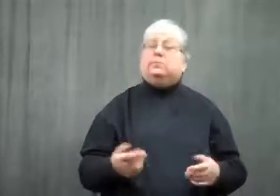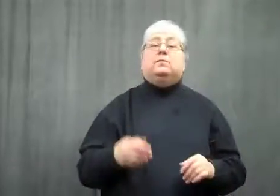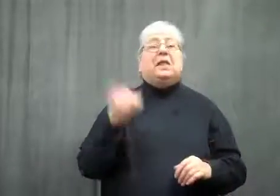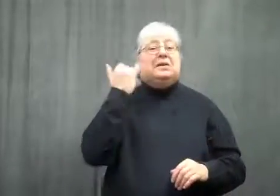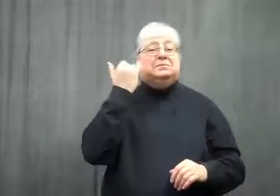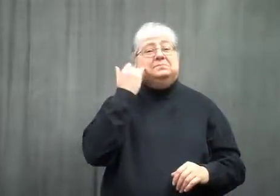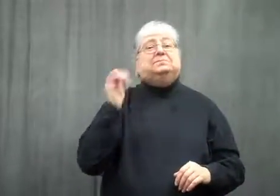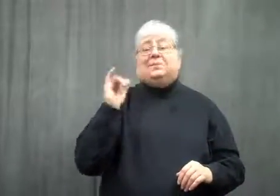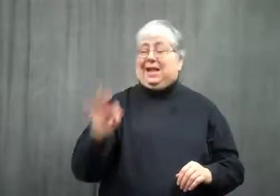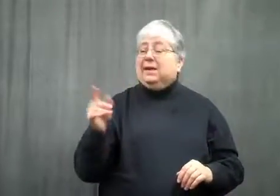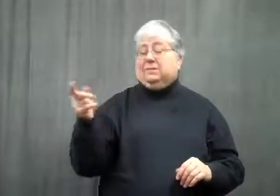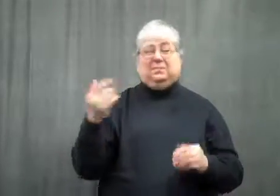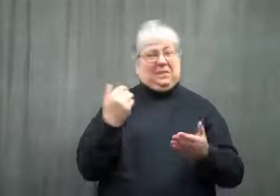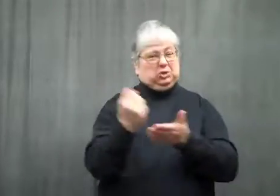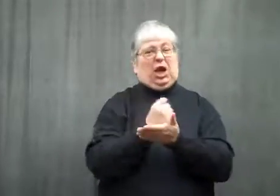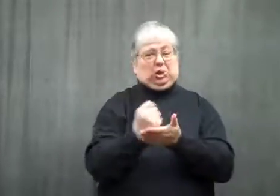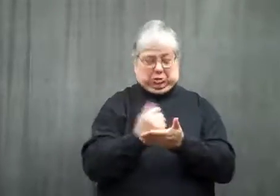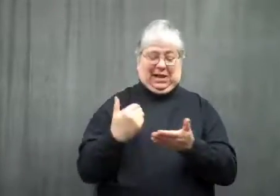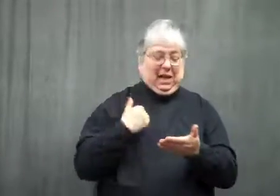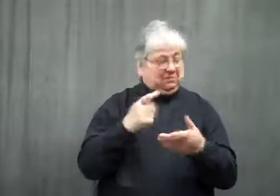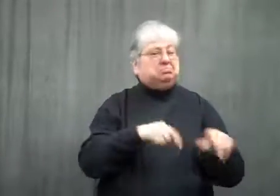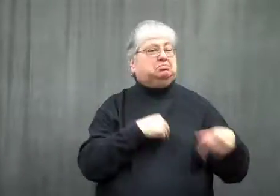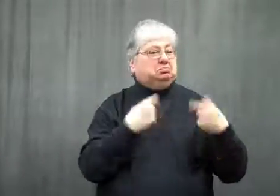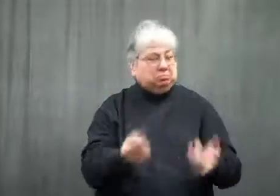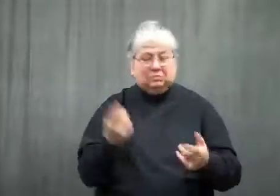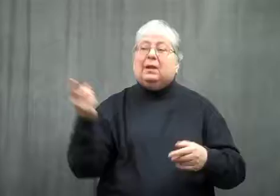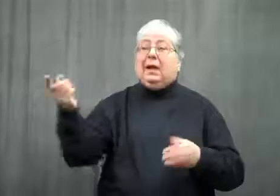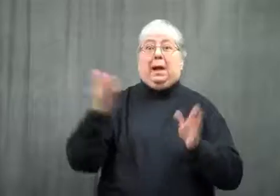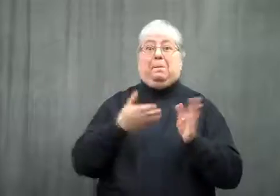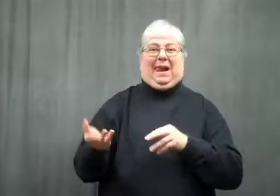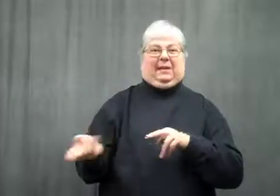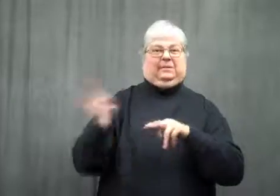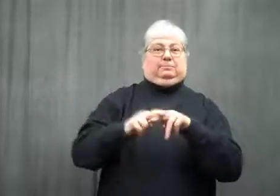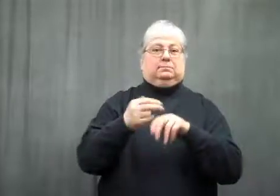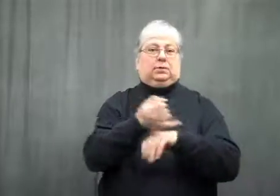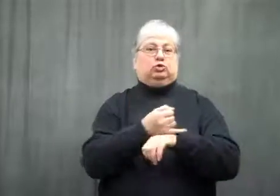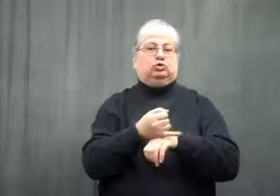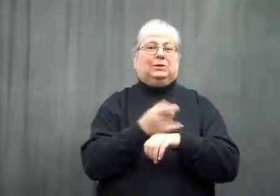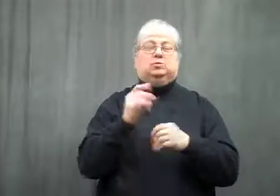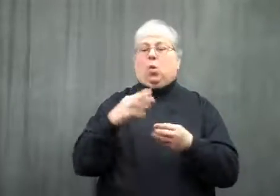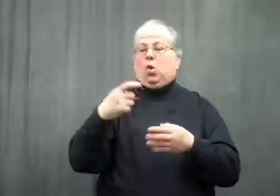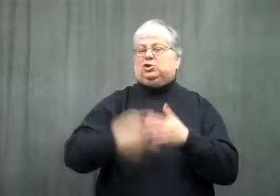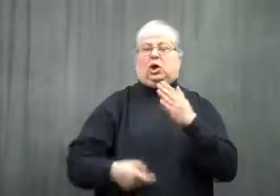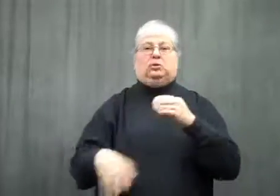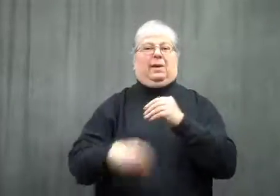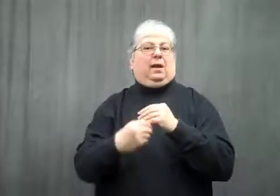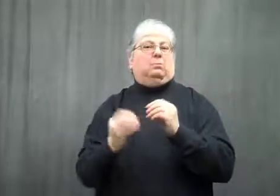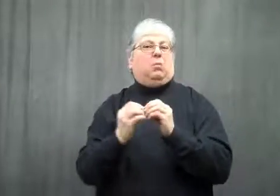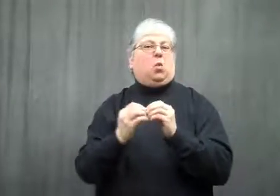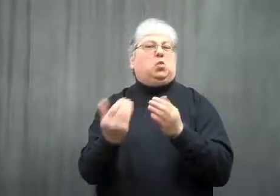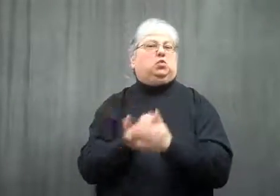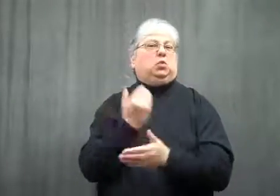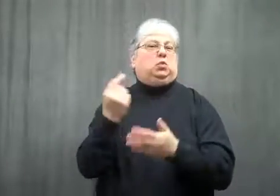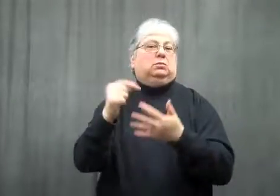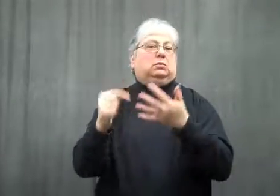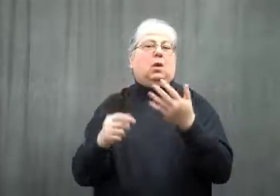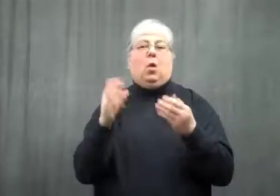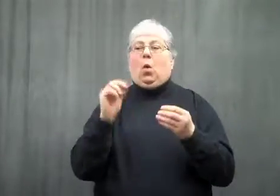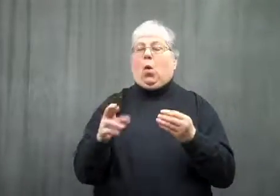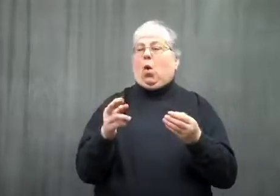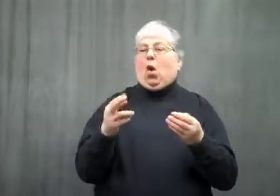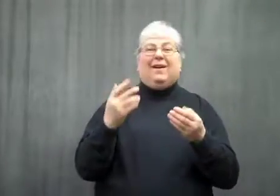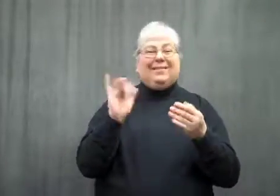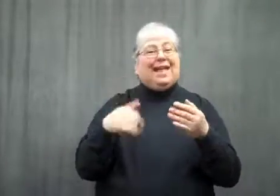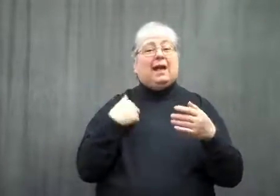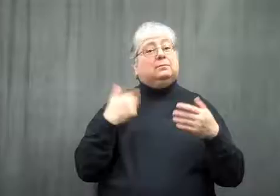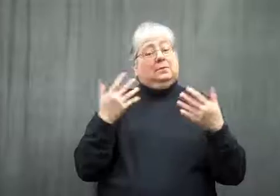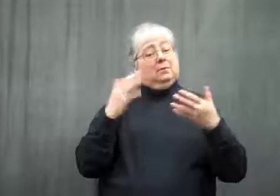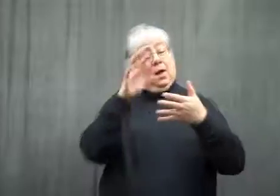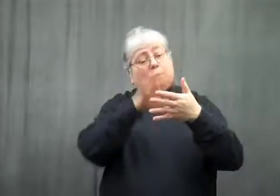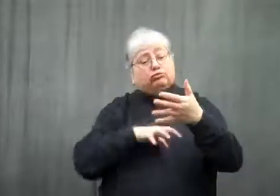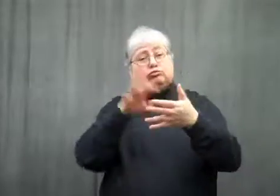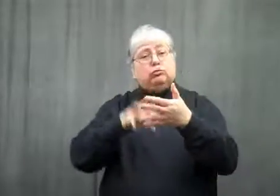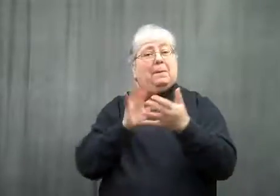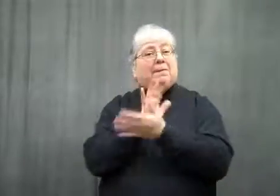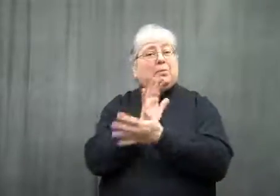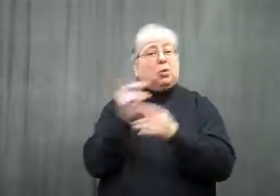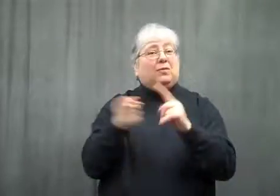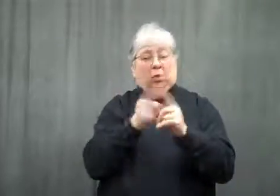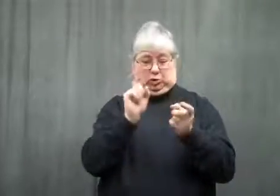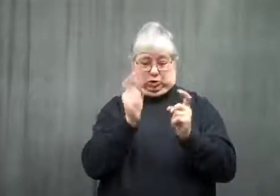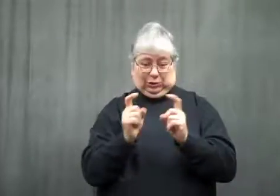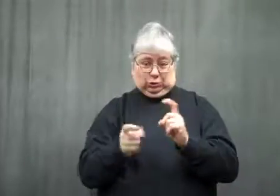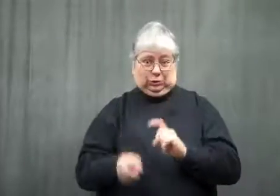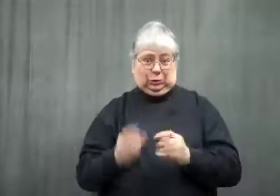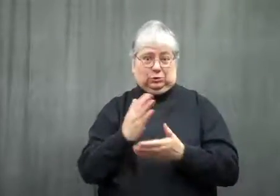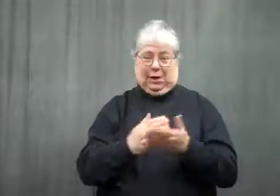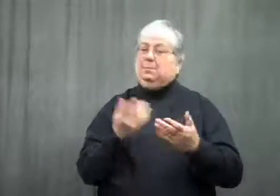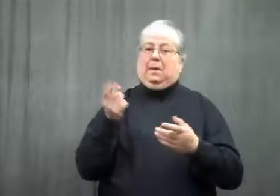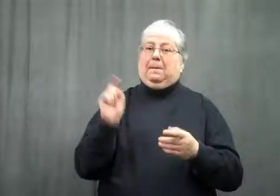If the company wants to increase the interest rate, change fees or the terms of a current card,